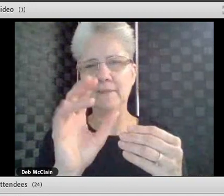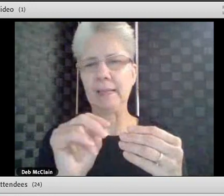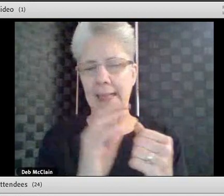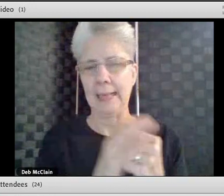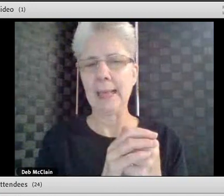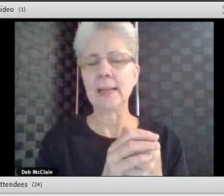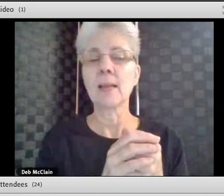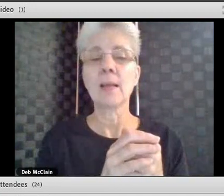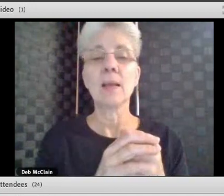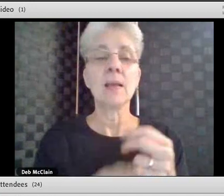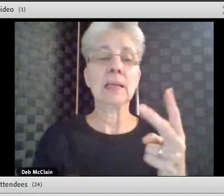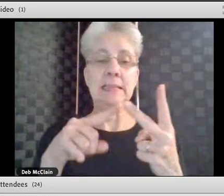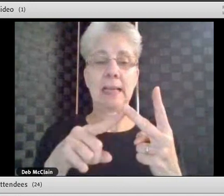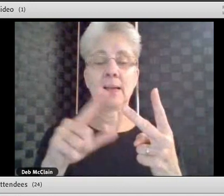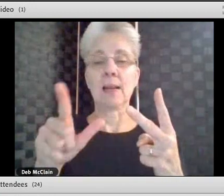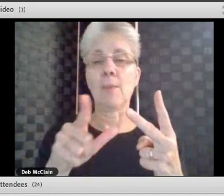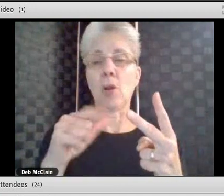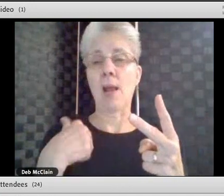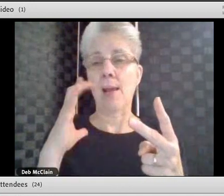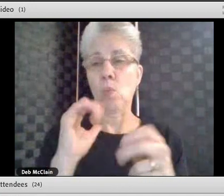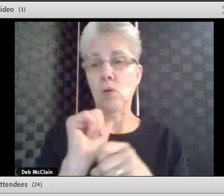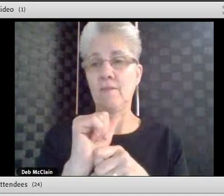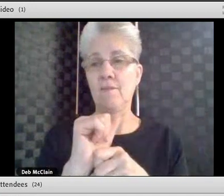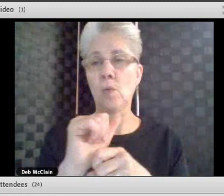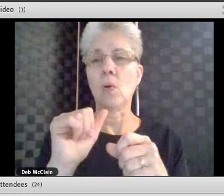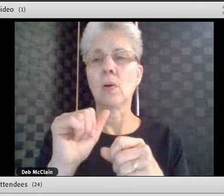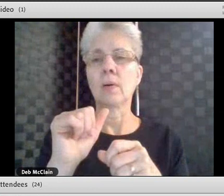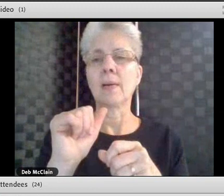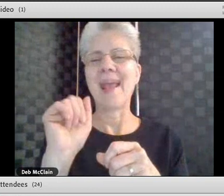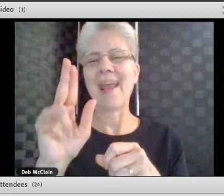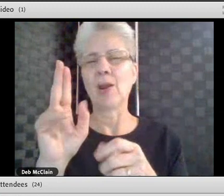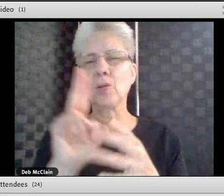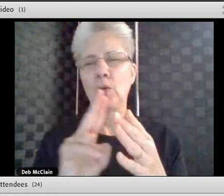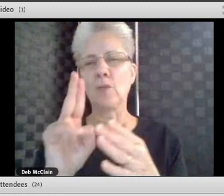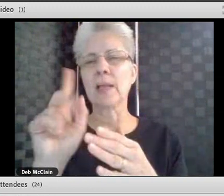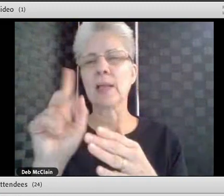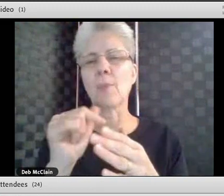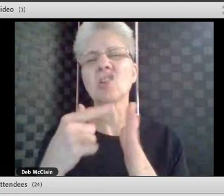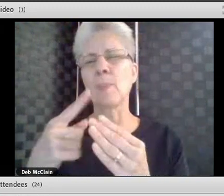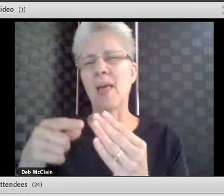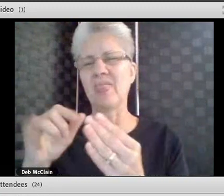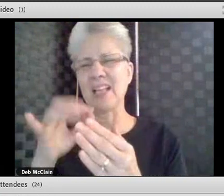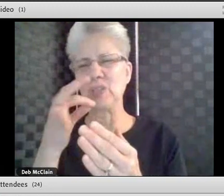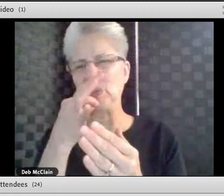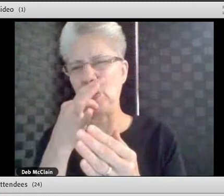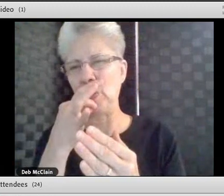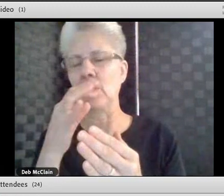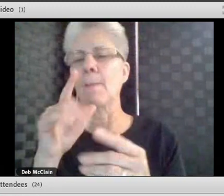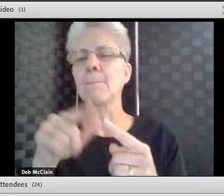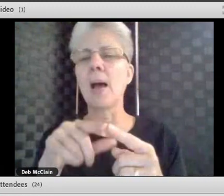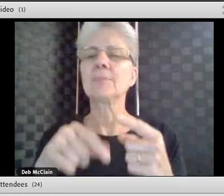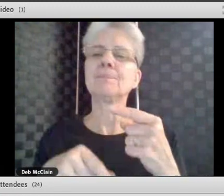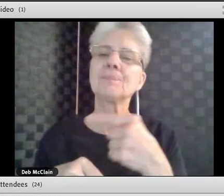a little bit of information about them, and then the other one is a library I worked for which is Air University Library, so I'll get to that in a second.